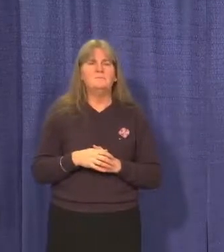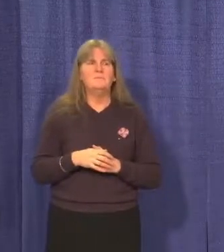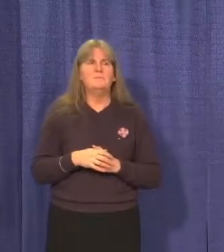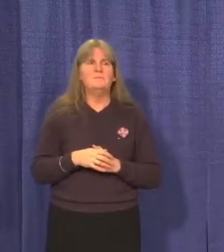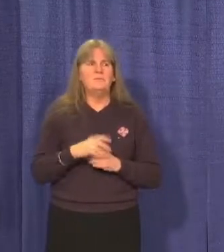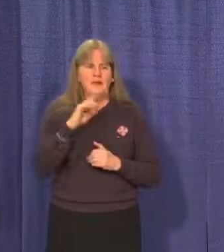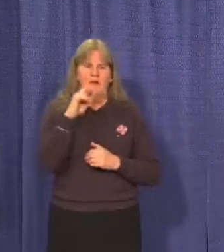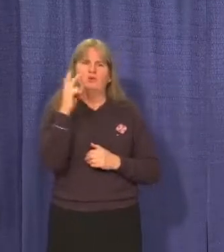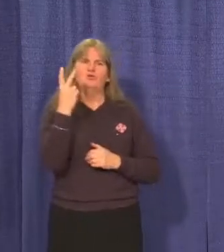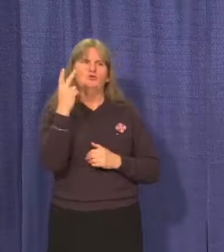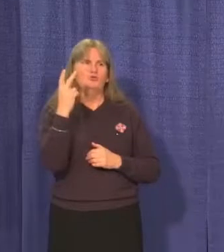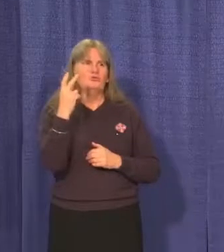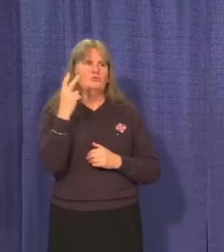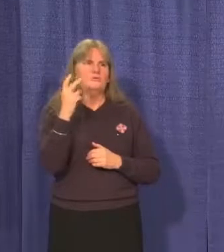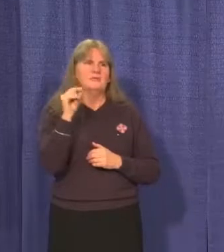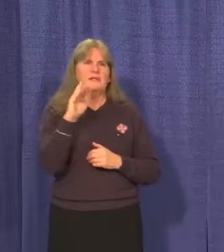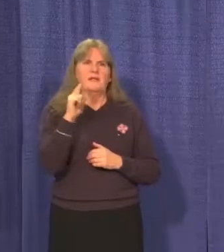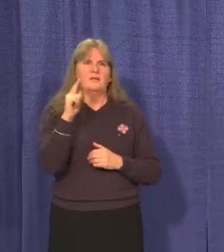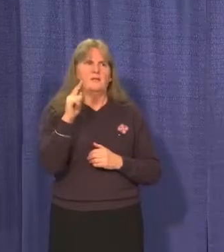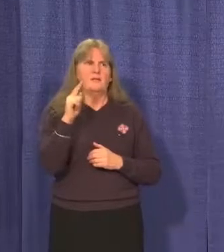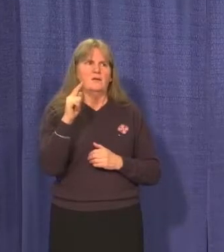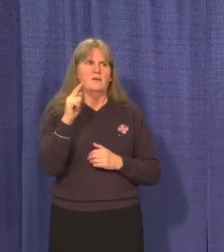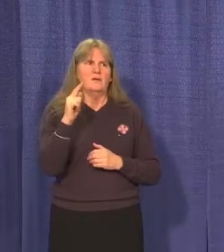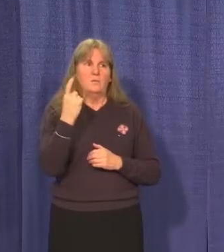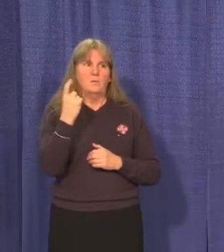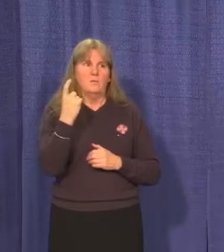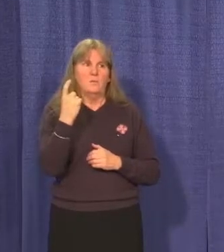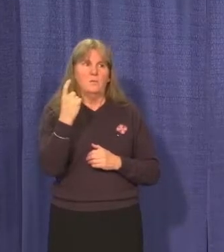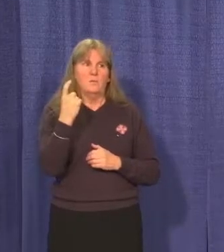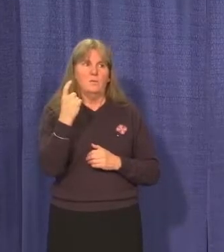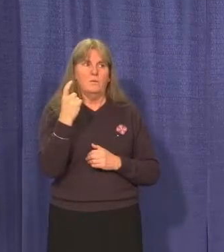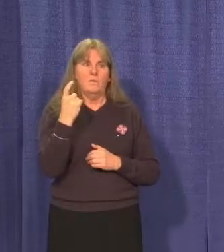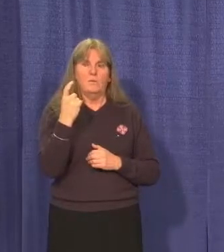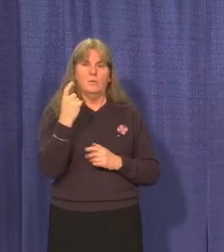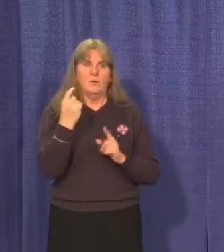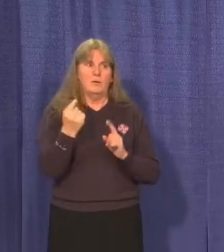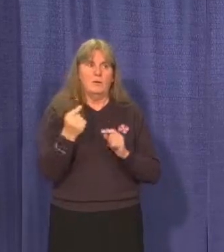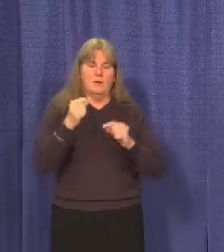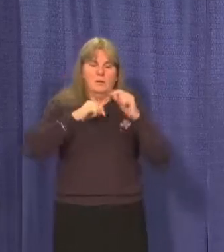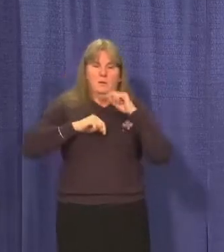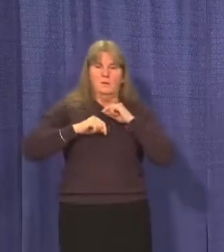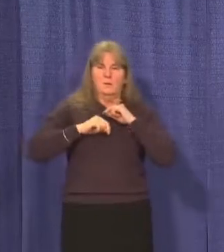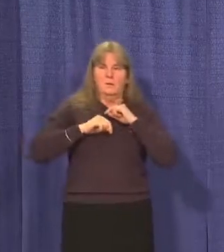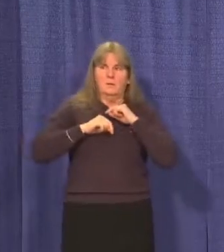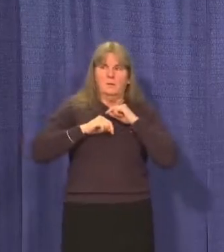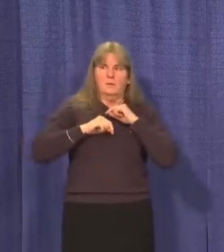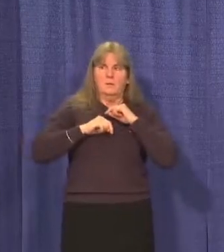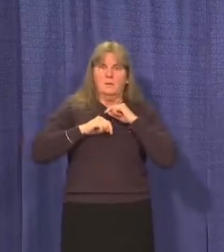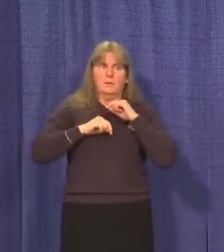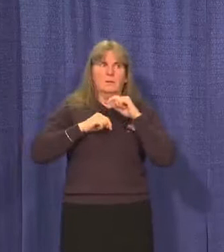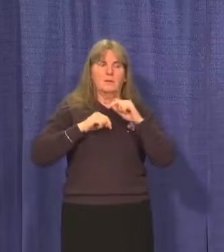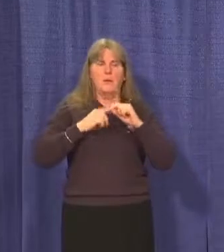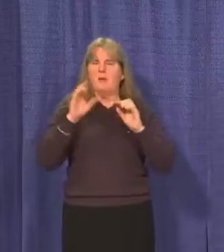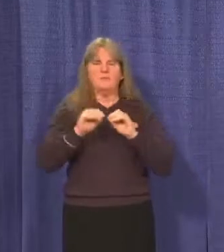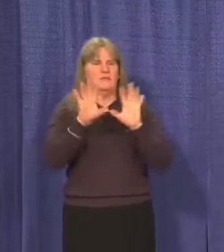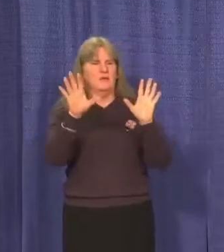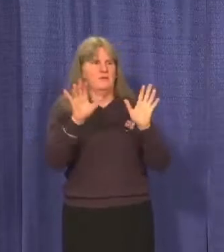Reporter: I believe Danielle had a further question there. Pat: We have just gone back. Reporter: That was just a